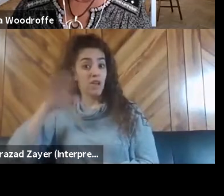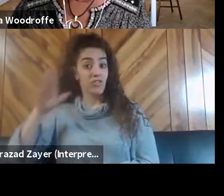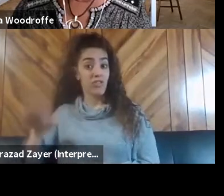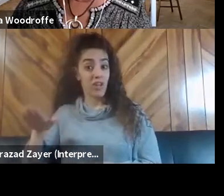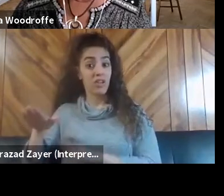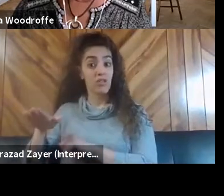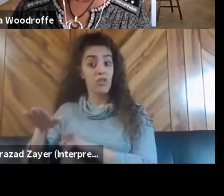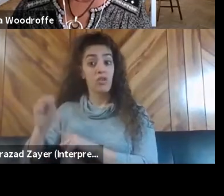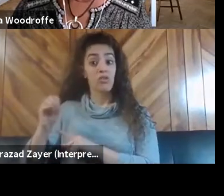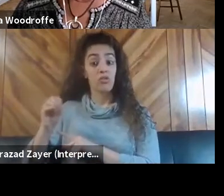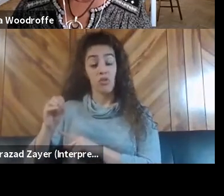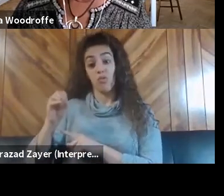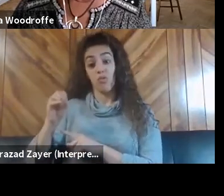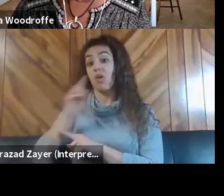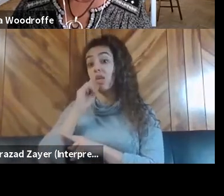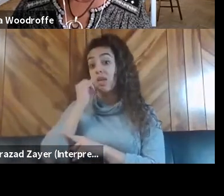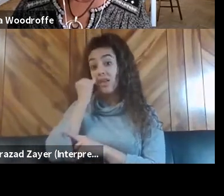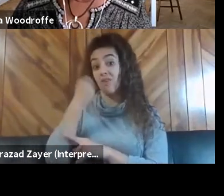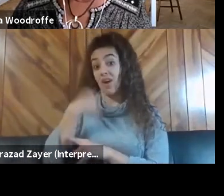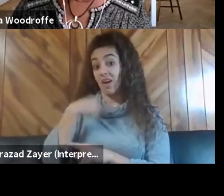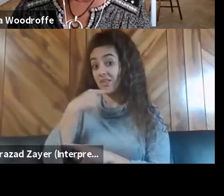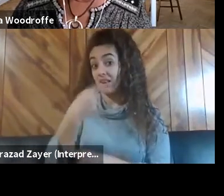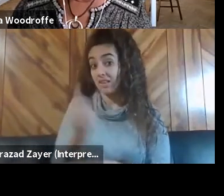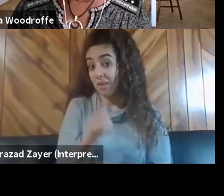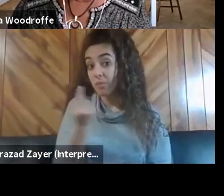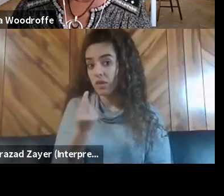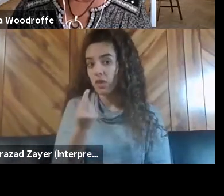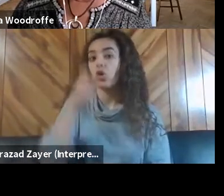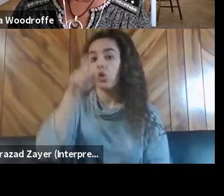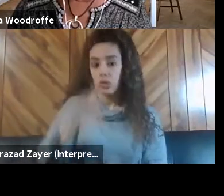table. You know, and I walk into the IEP meeting or I walk into